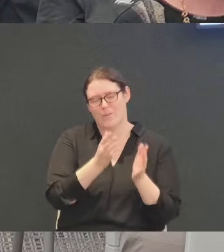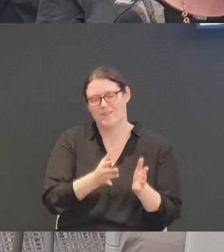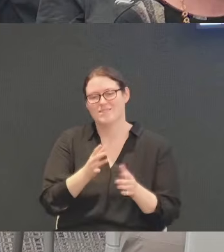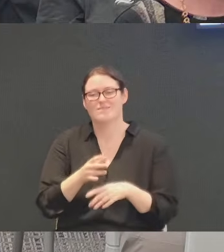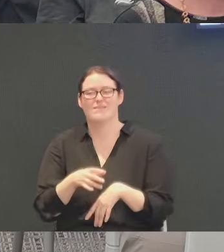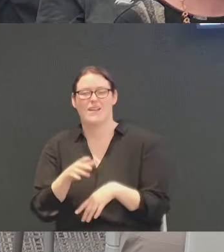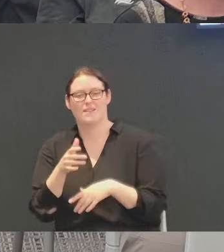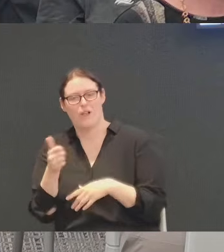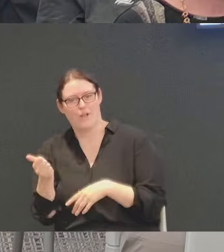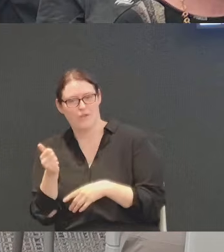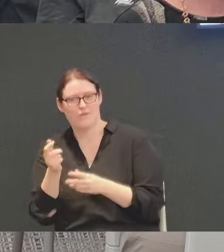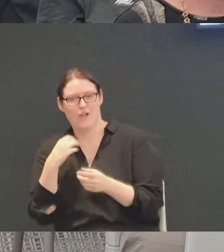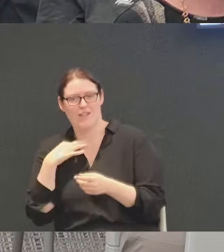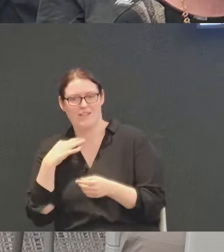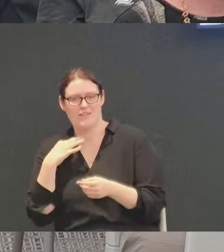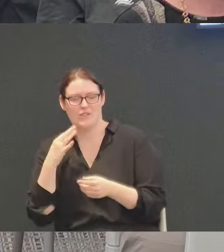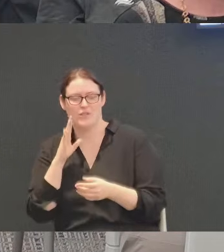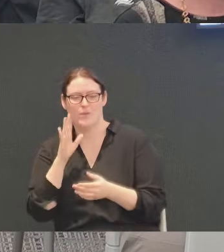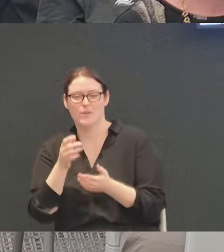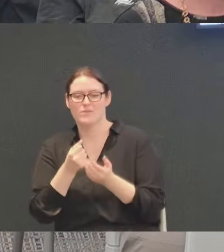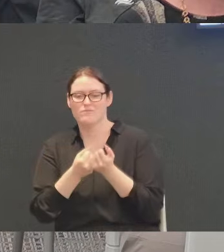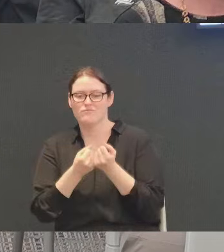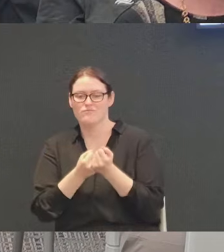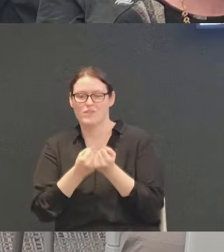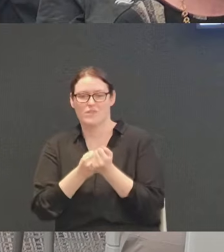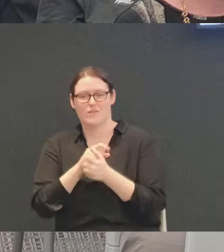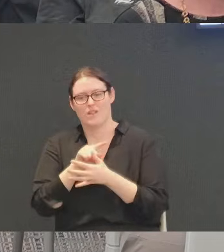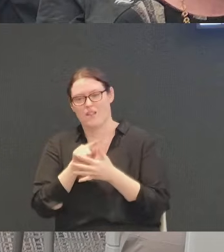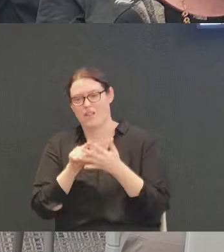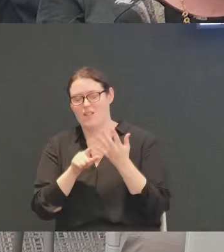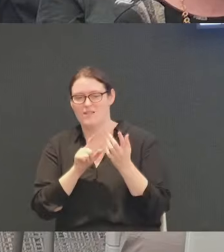They support them through difficult behaviors, adjustments back from family visits, and getting